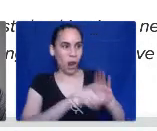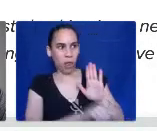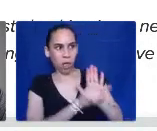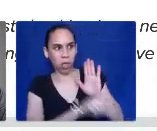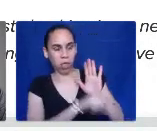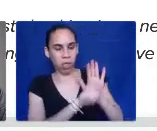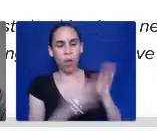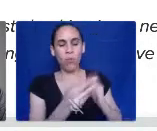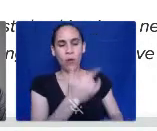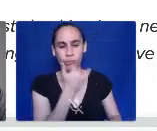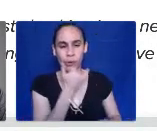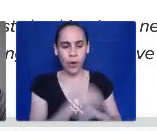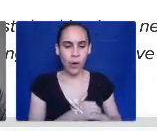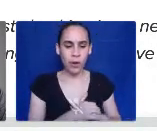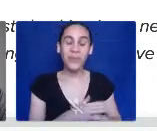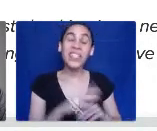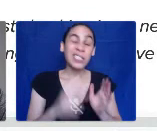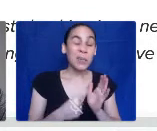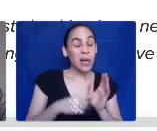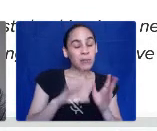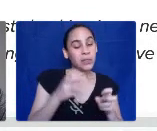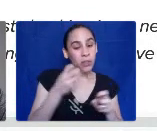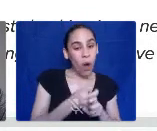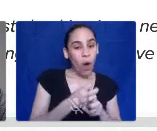you know like the job switch is just hard and kobe makes it harder there's no questions about